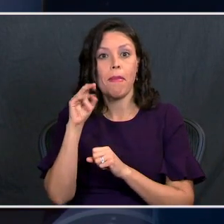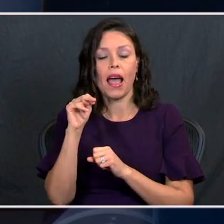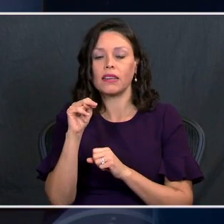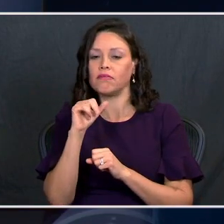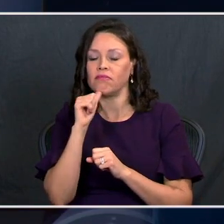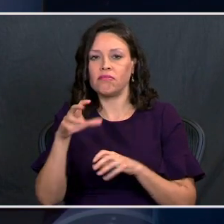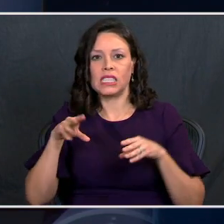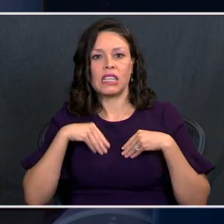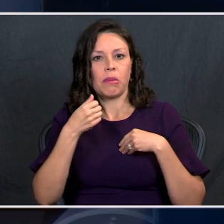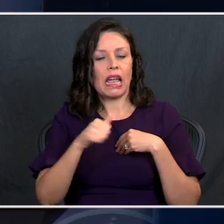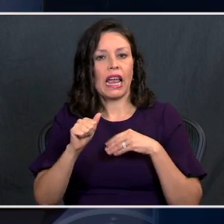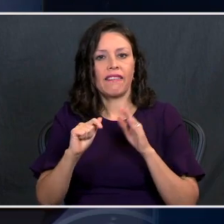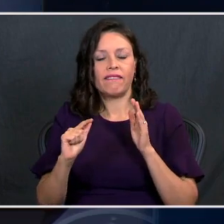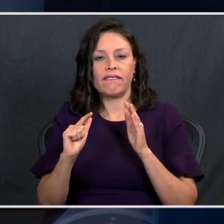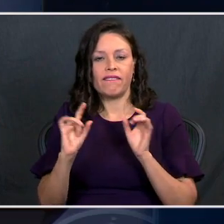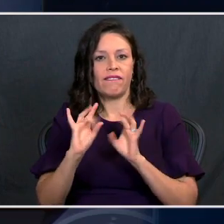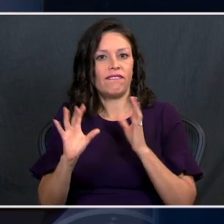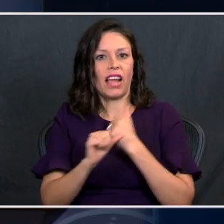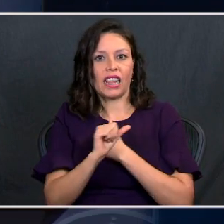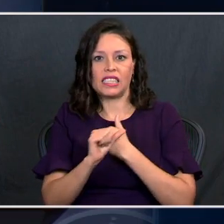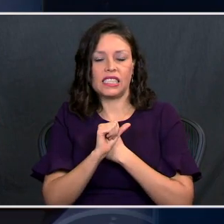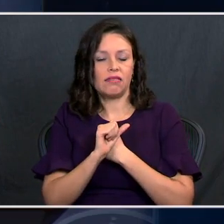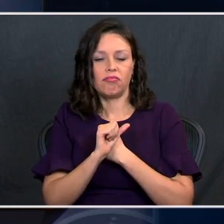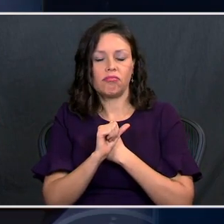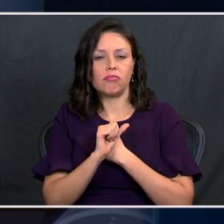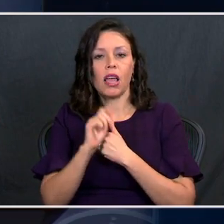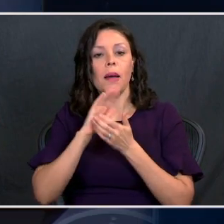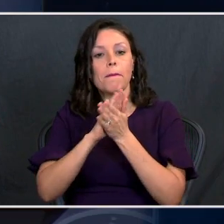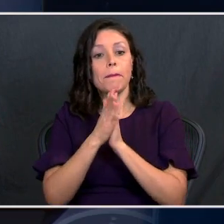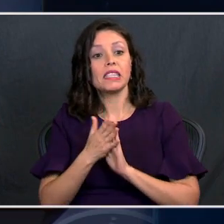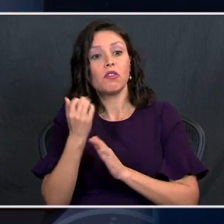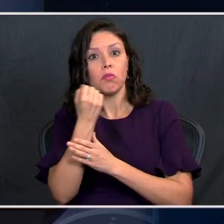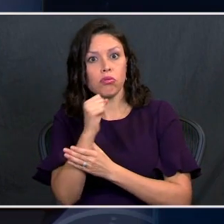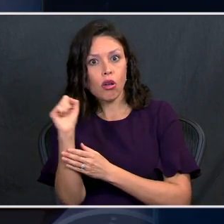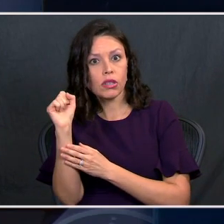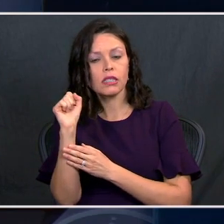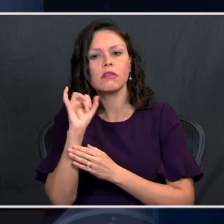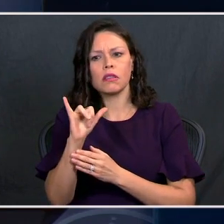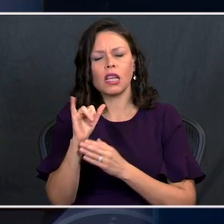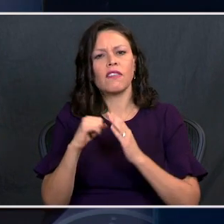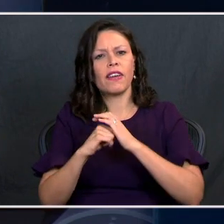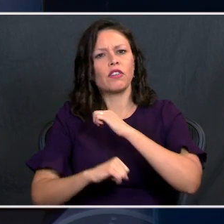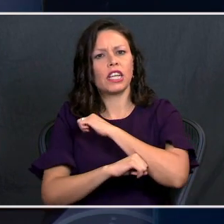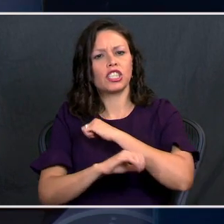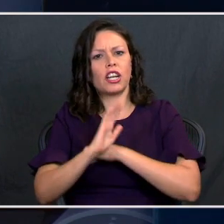and any violence in the strongest possible terms. Peaceful protests are a cornerstone of our democracy,